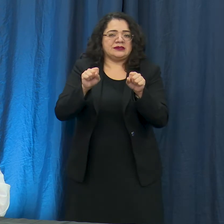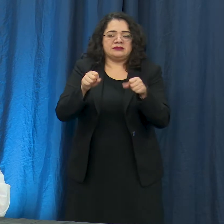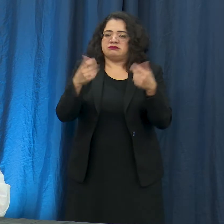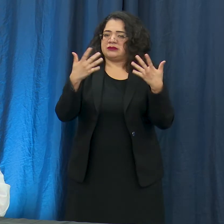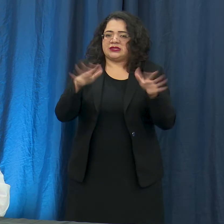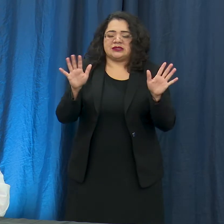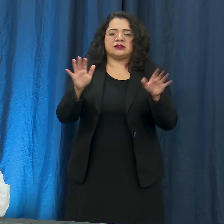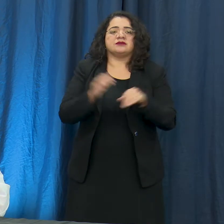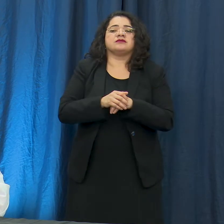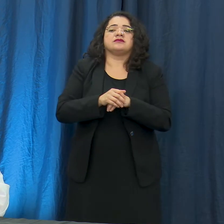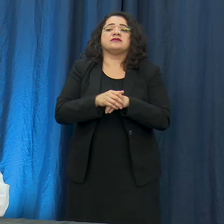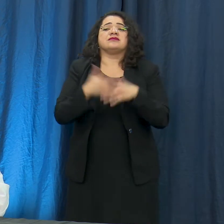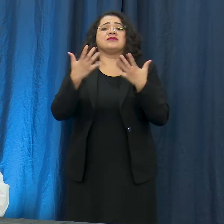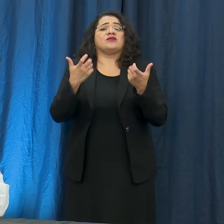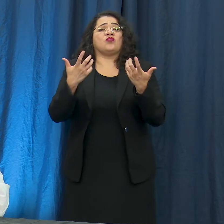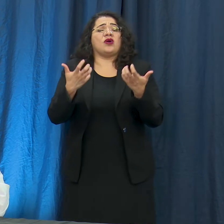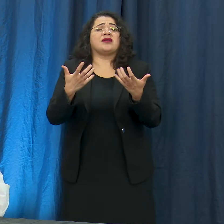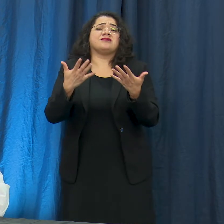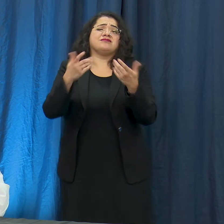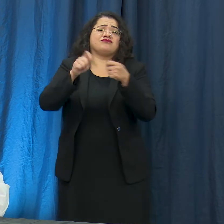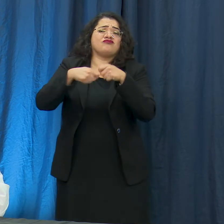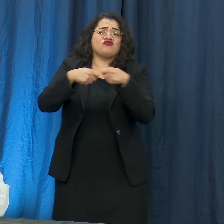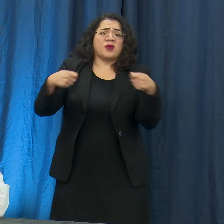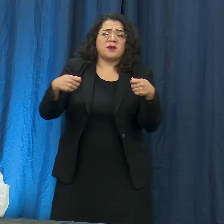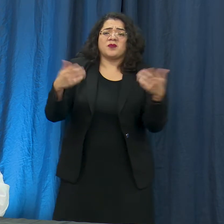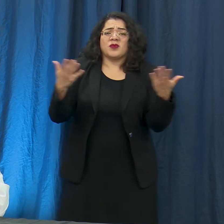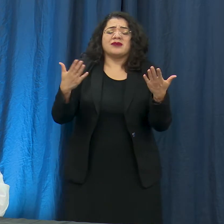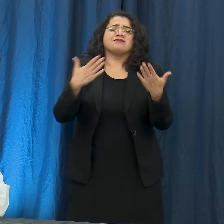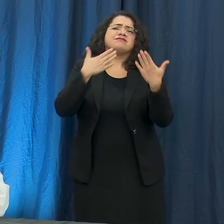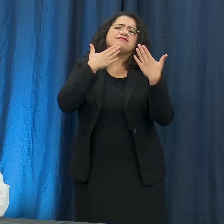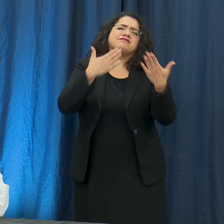just like to end by saying Happy Mother's Day. You might have to